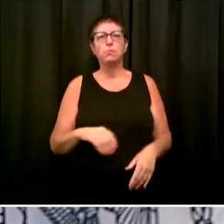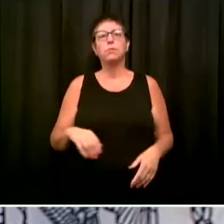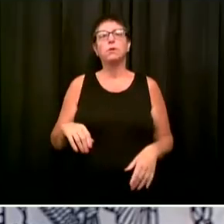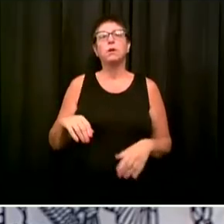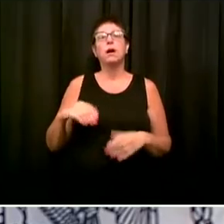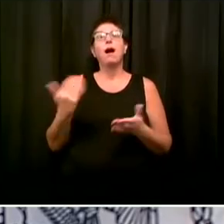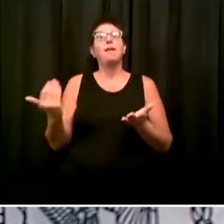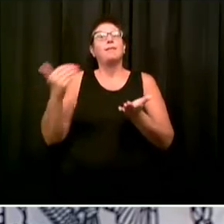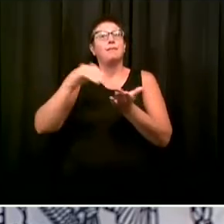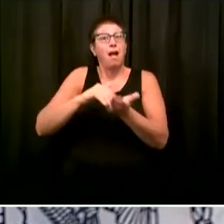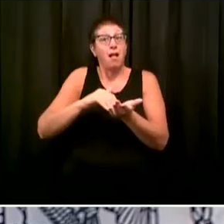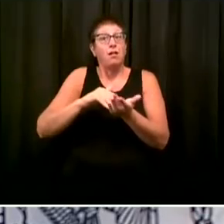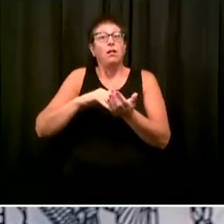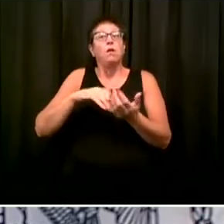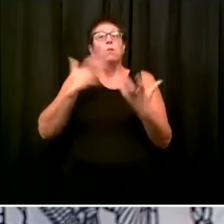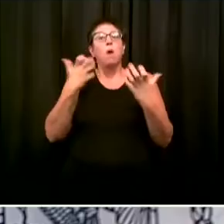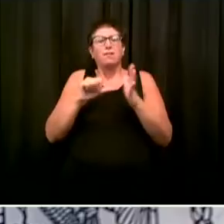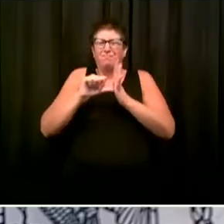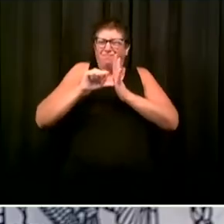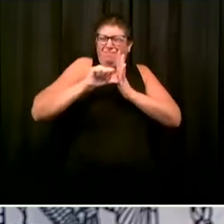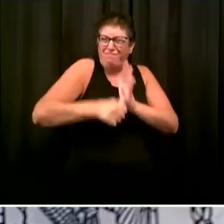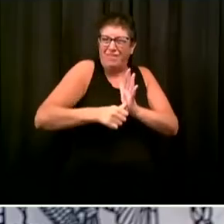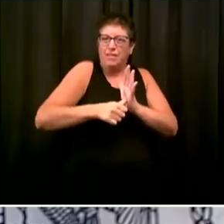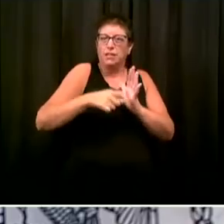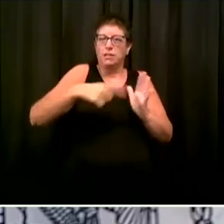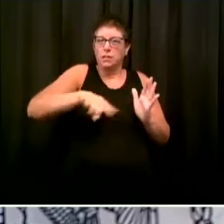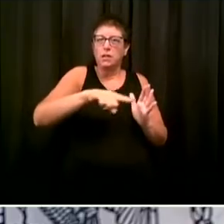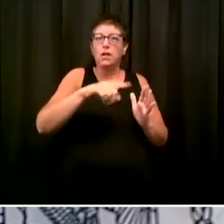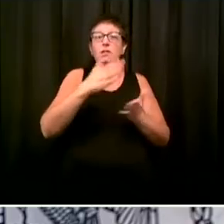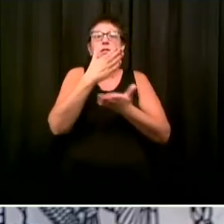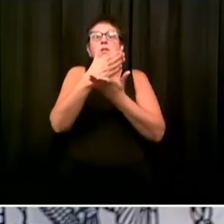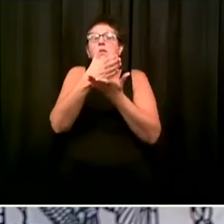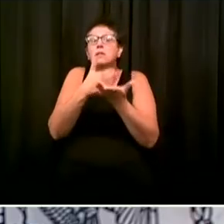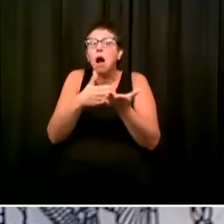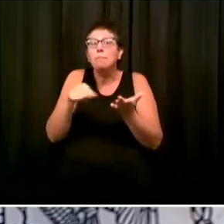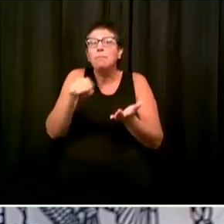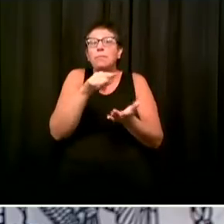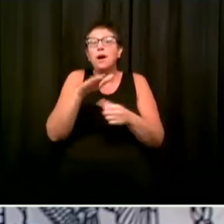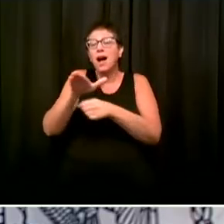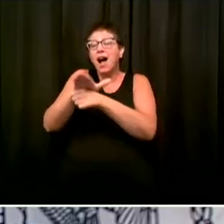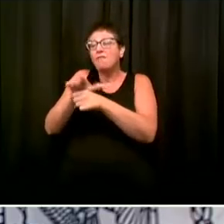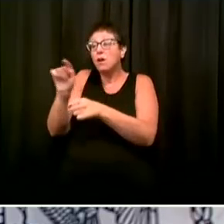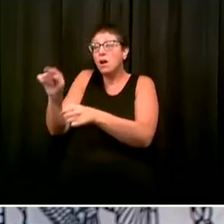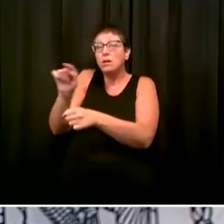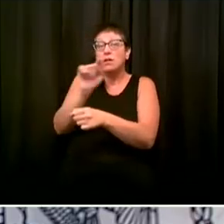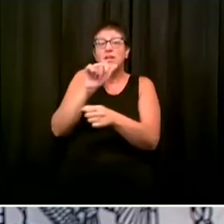MAKE THOSE CHANGES AND MAKE